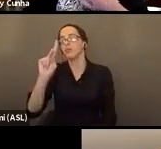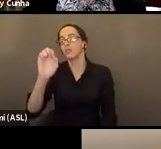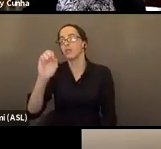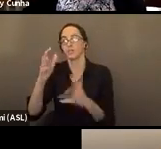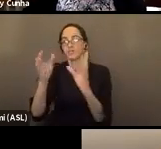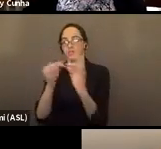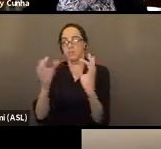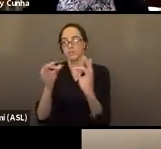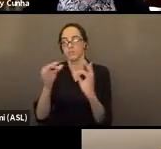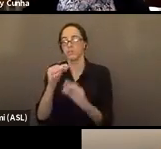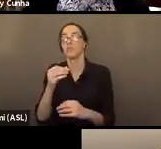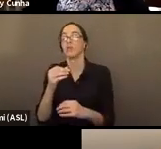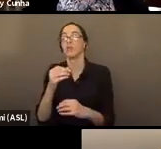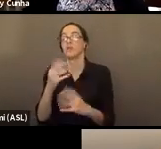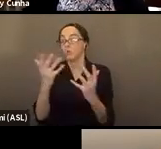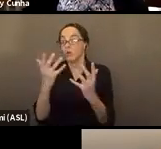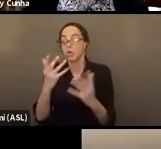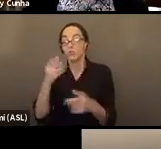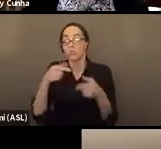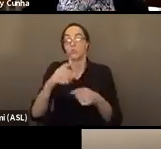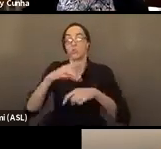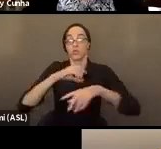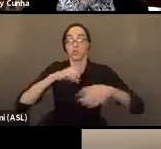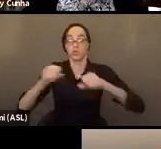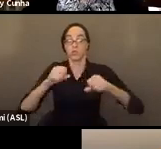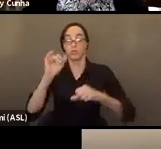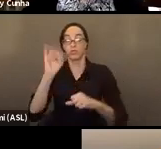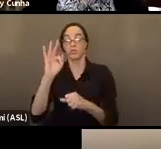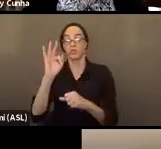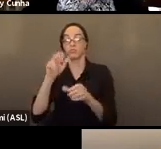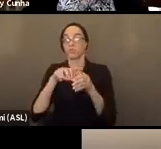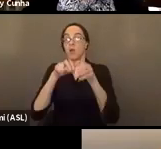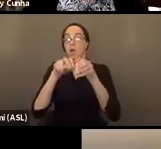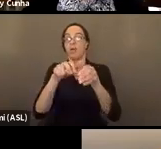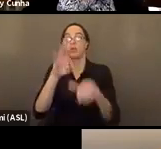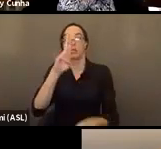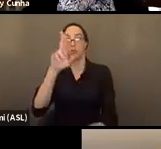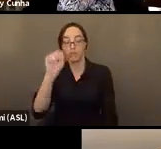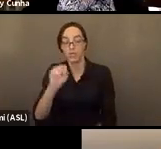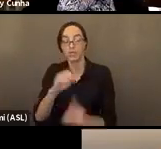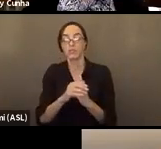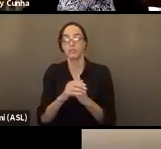to be on public transportation you want to or even in your personal car you want to make sure you